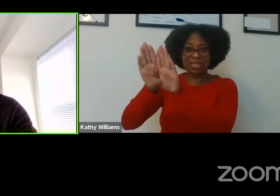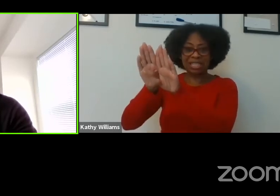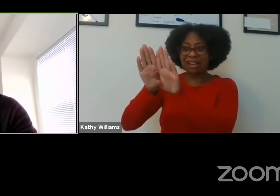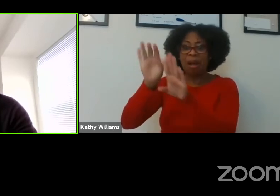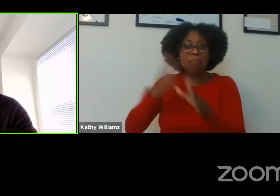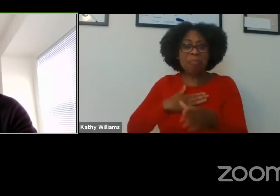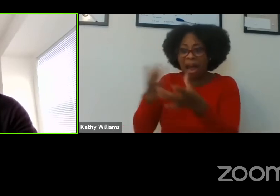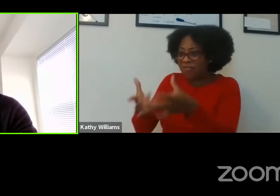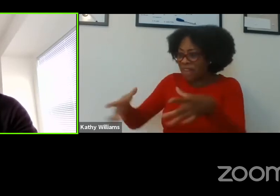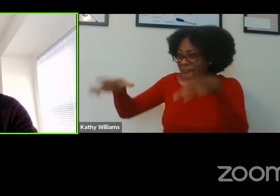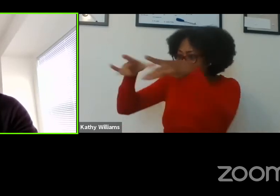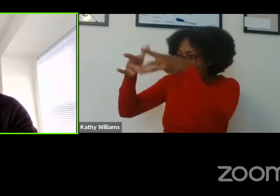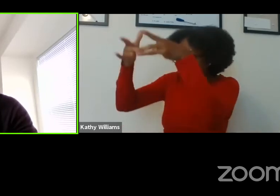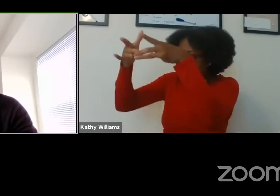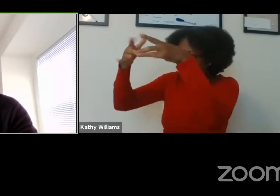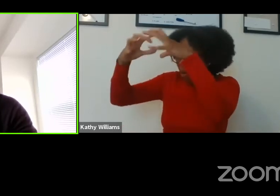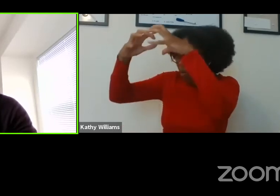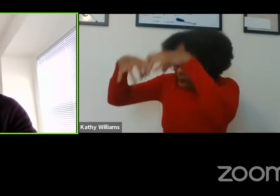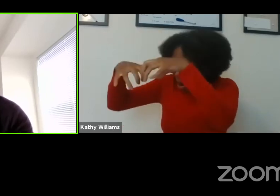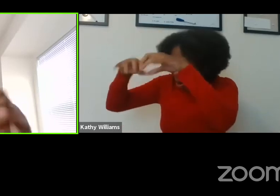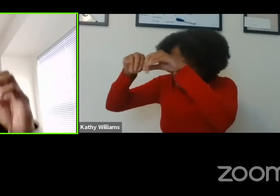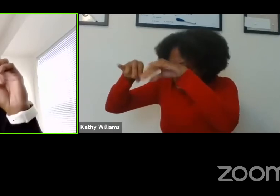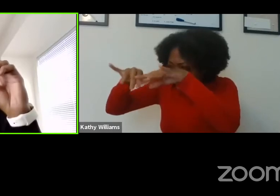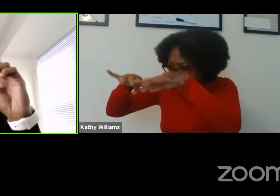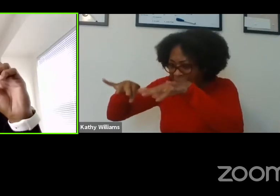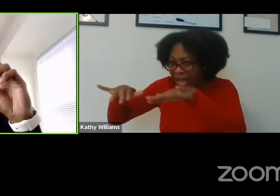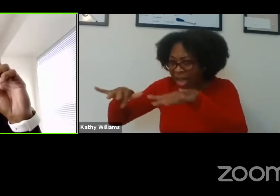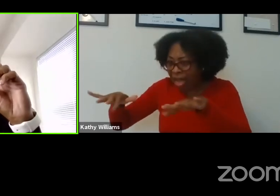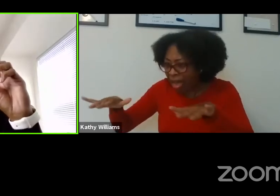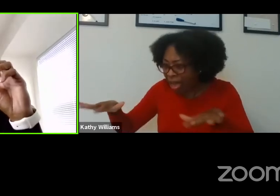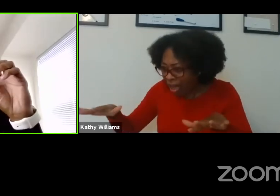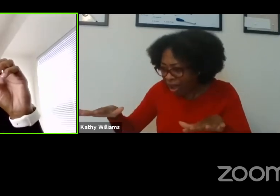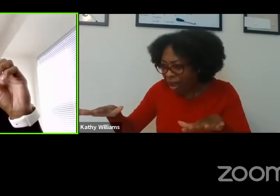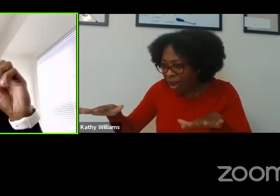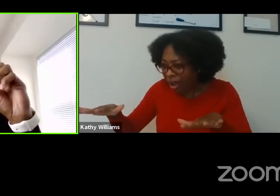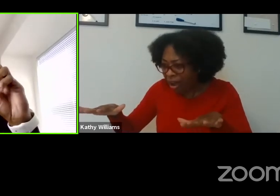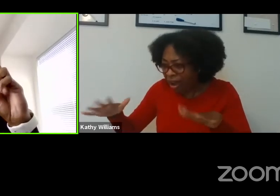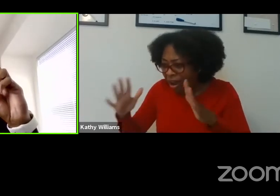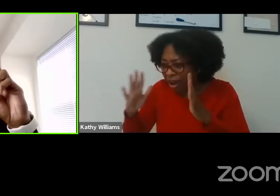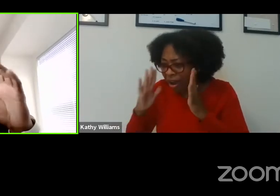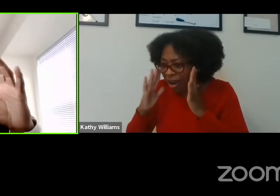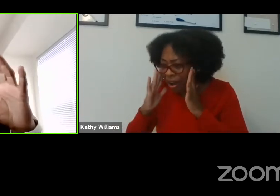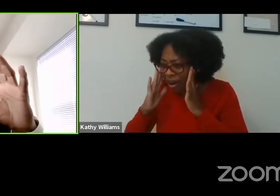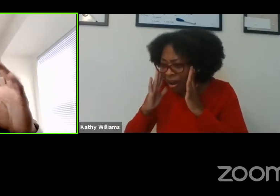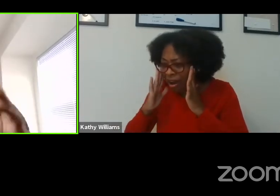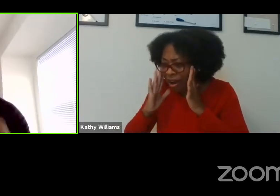It was like of those dramatic slow-motion falls, and it was like crash.